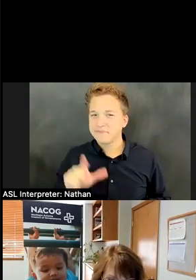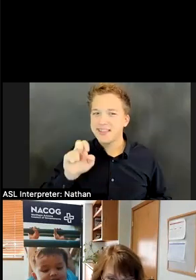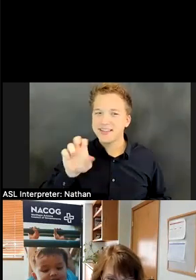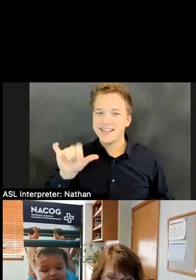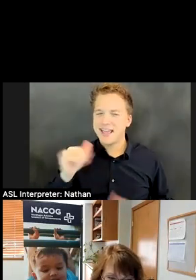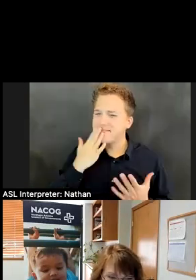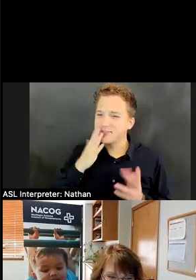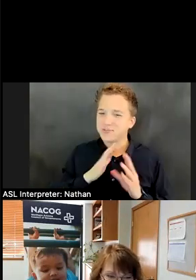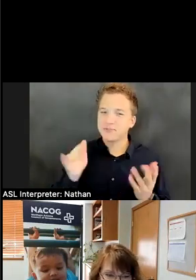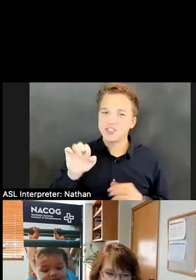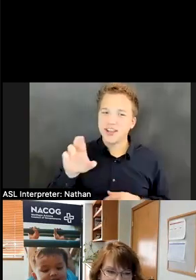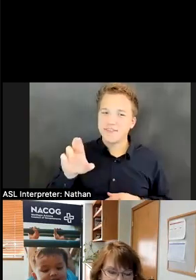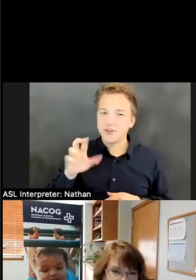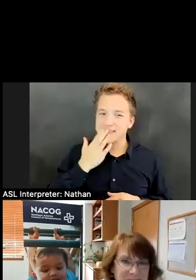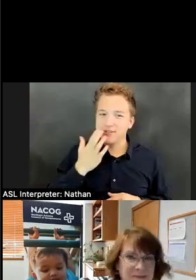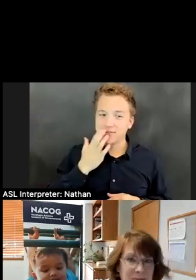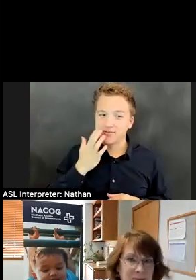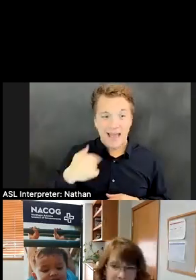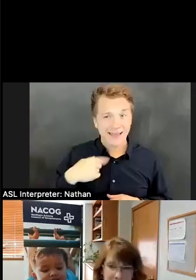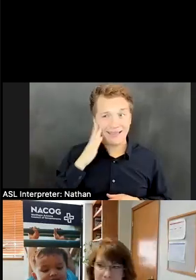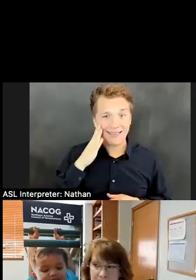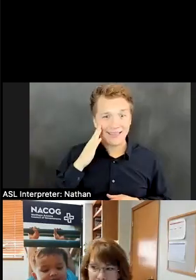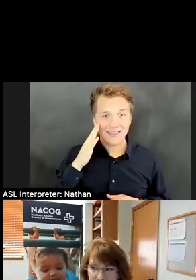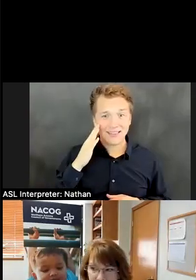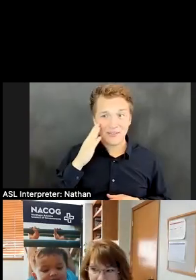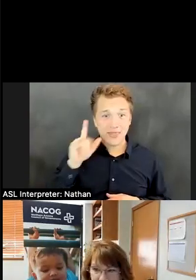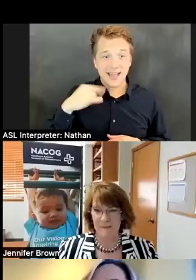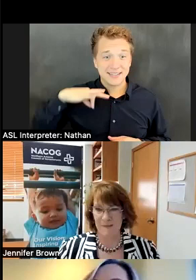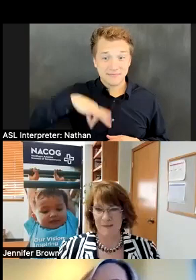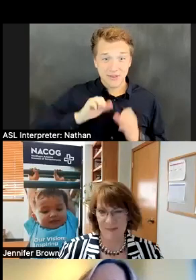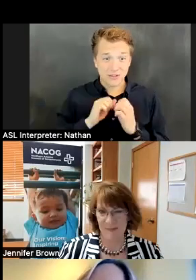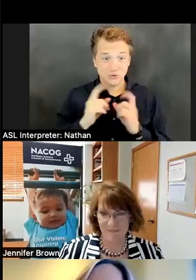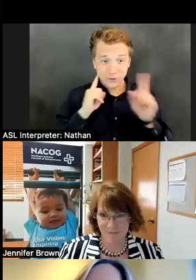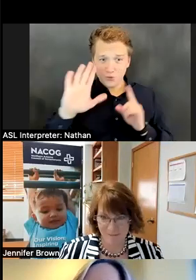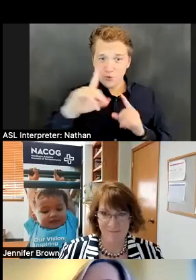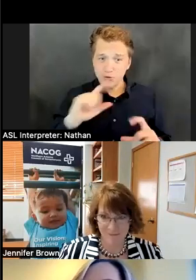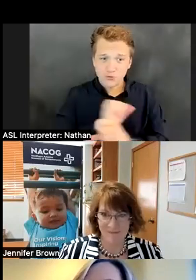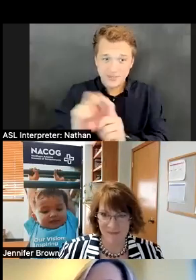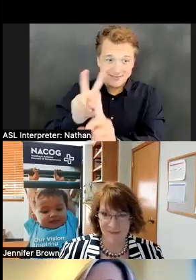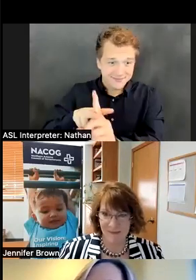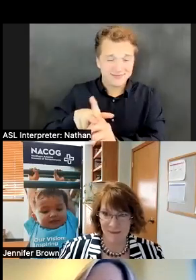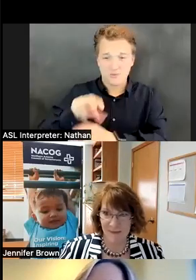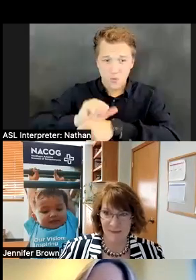And thank you—it's so helpful to hear how you're really using this in your work and how you intend to use it.